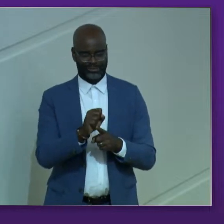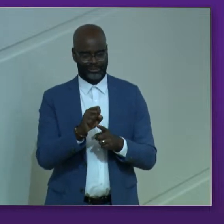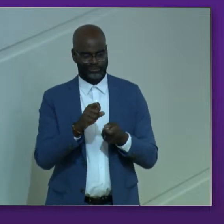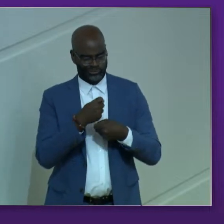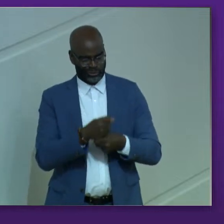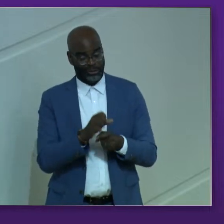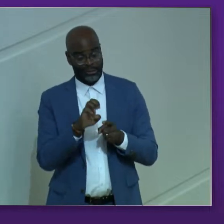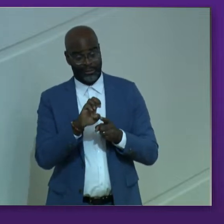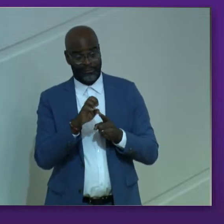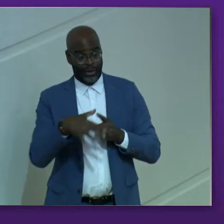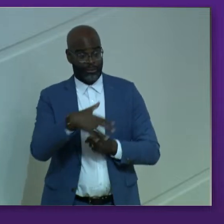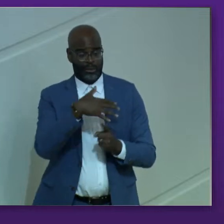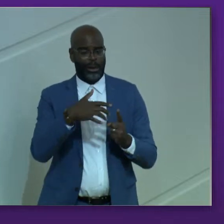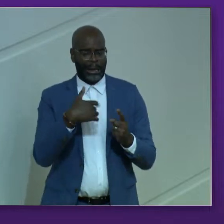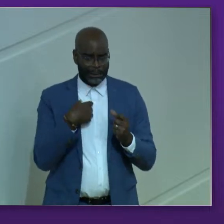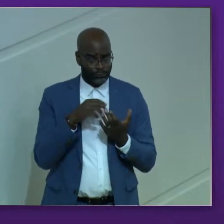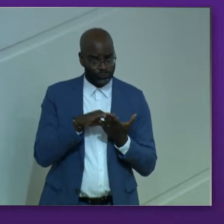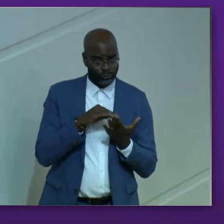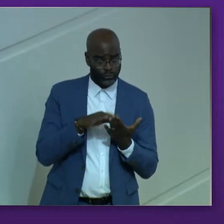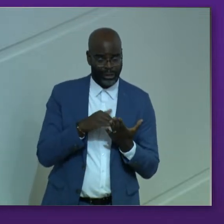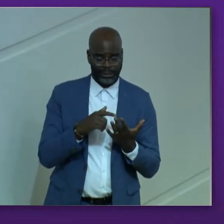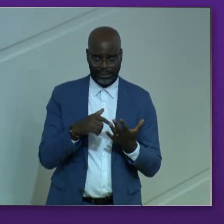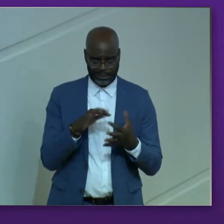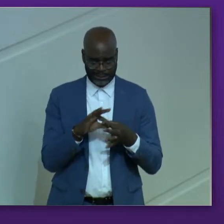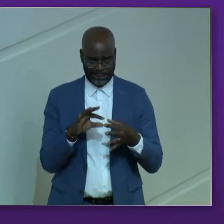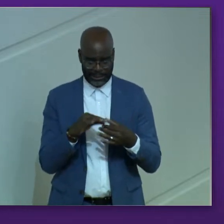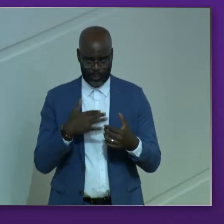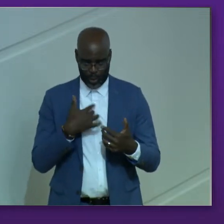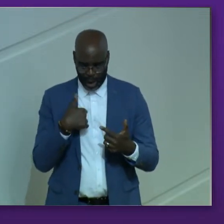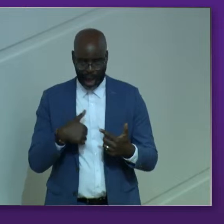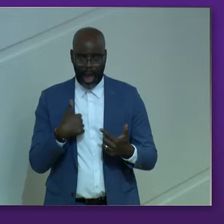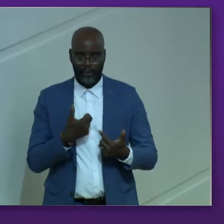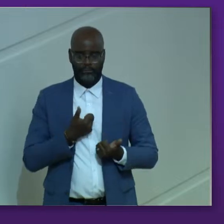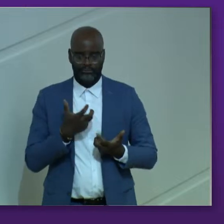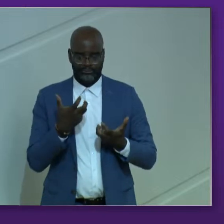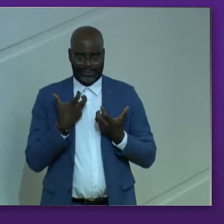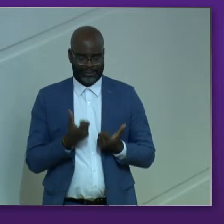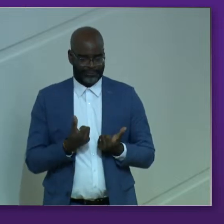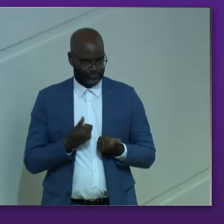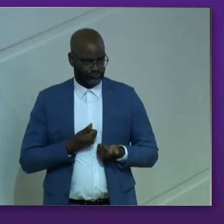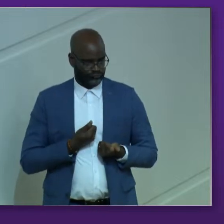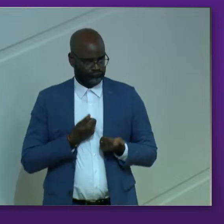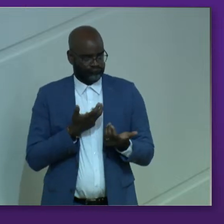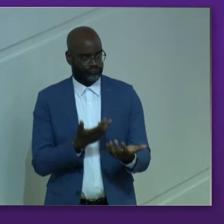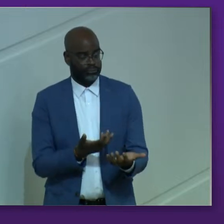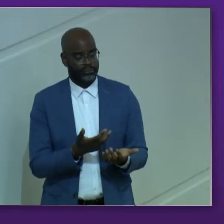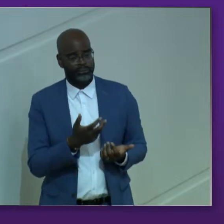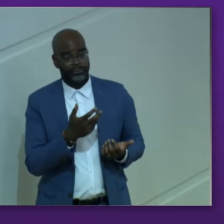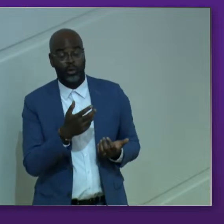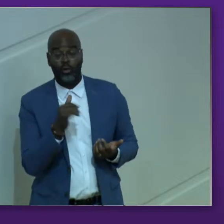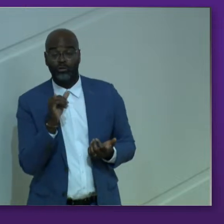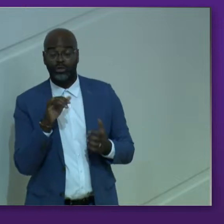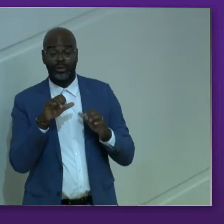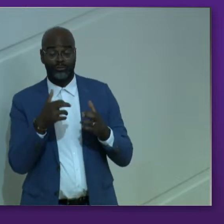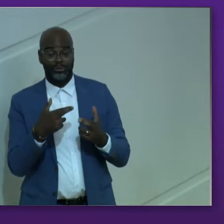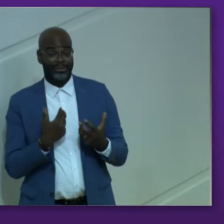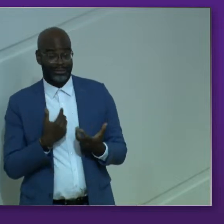DESCRIBES HER. [LISTING NAMES] CREATES AN ENVIRONMENT WHERE I CAN LEARN